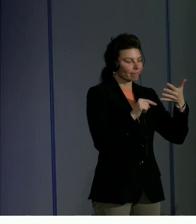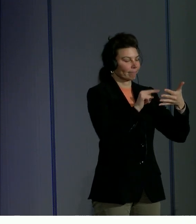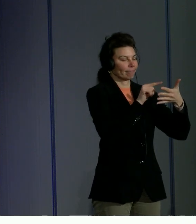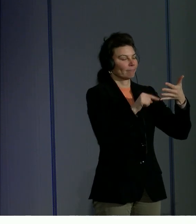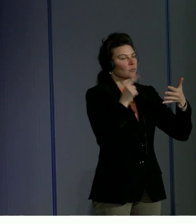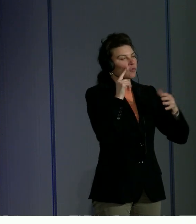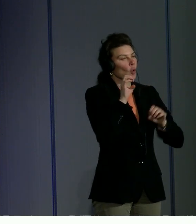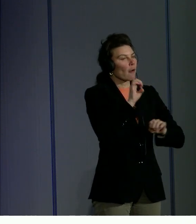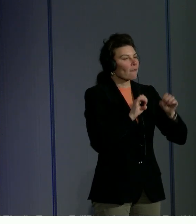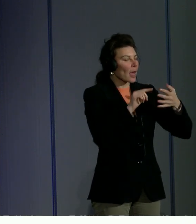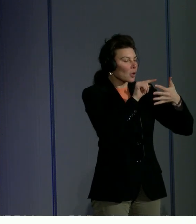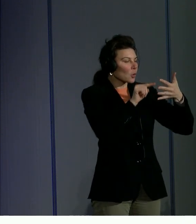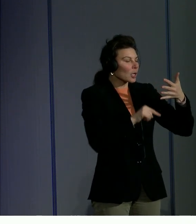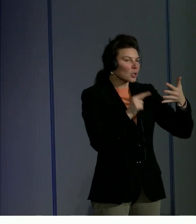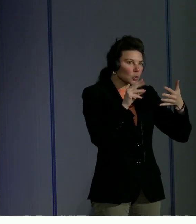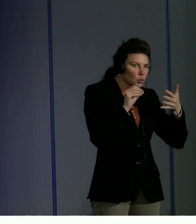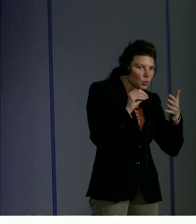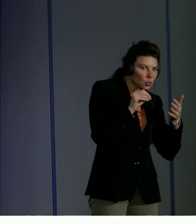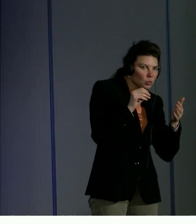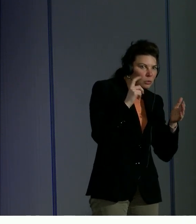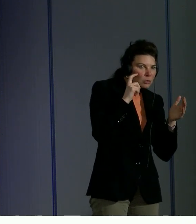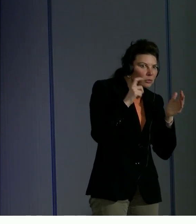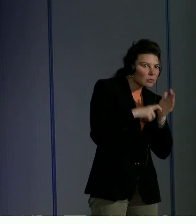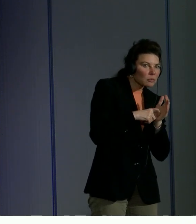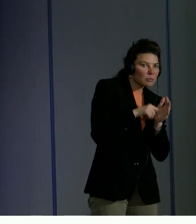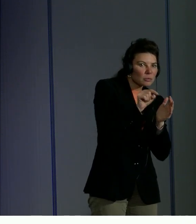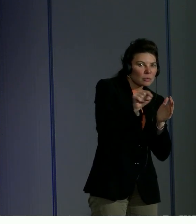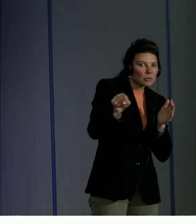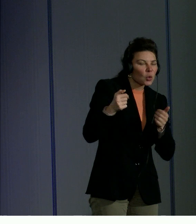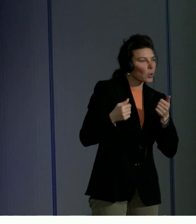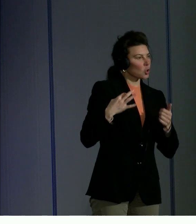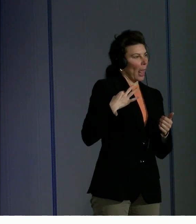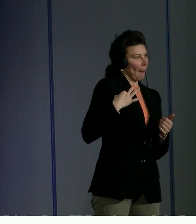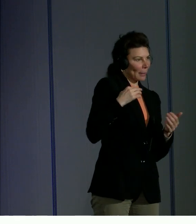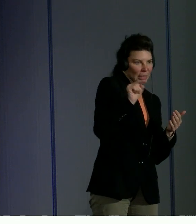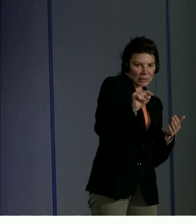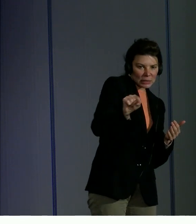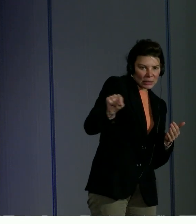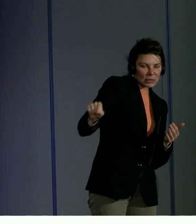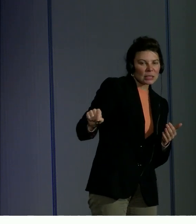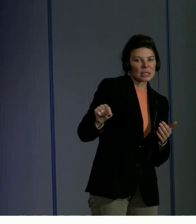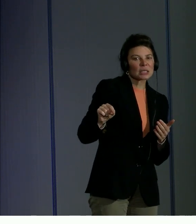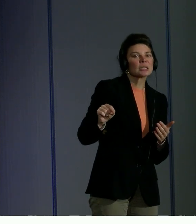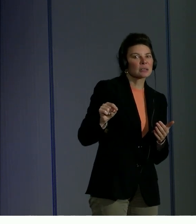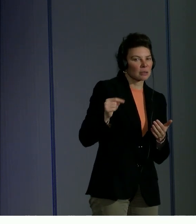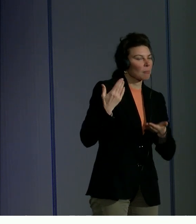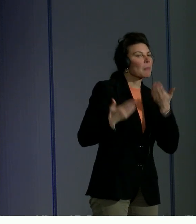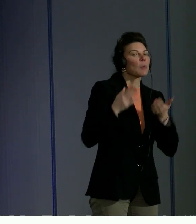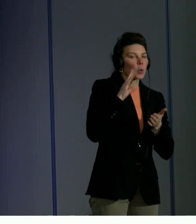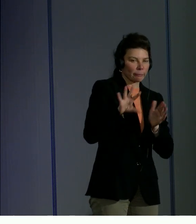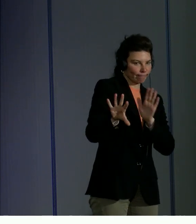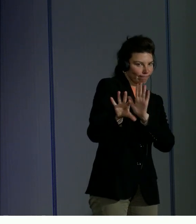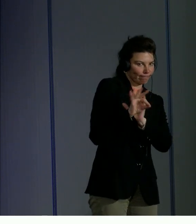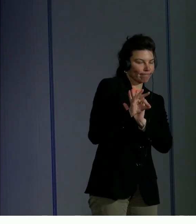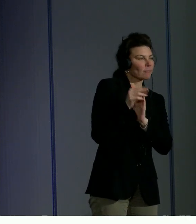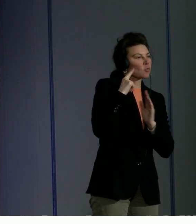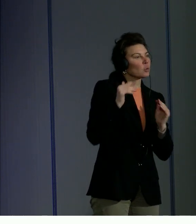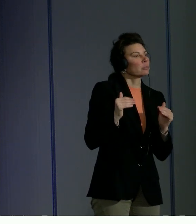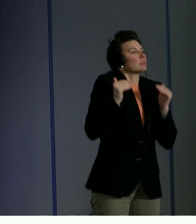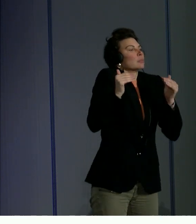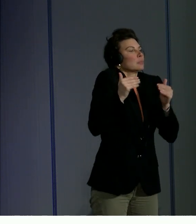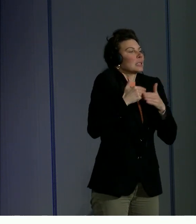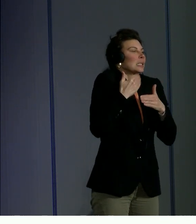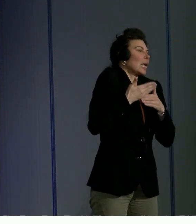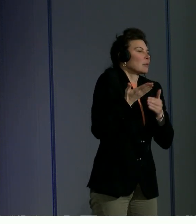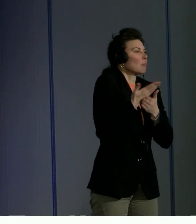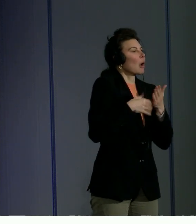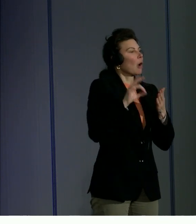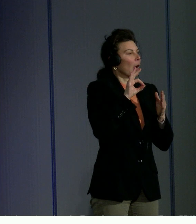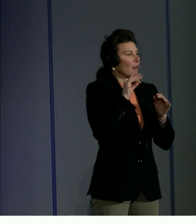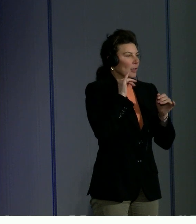to identify which applicants may be moving to the next stage in the end interview process.